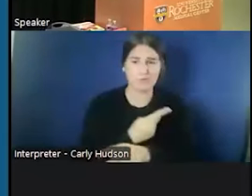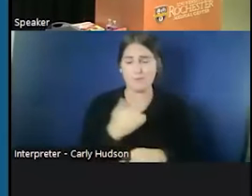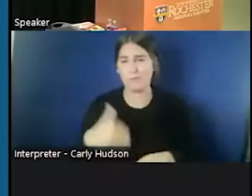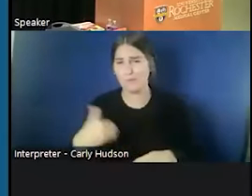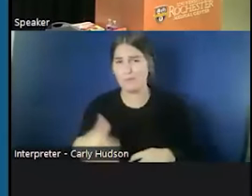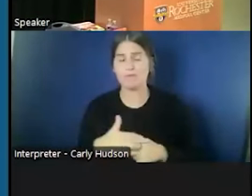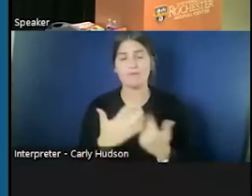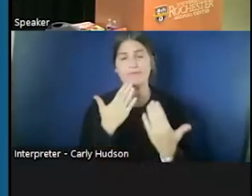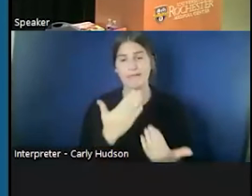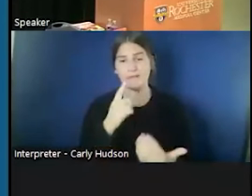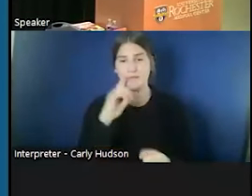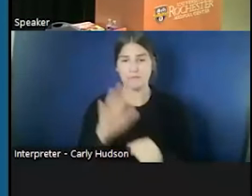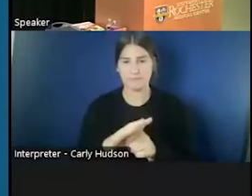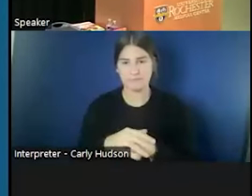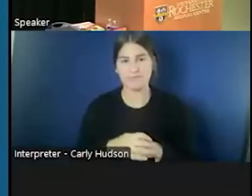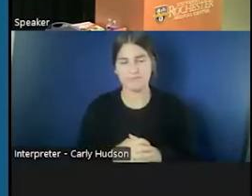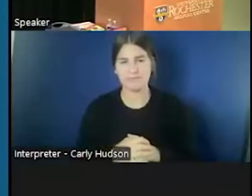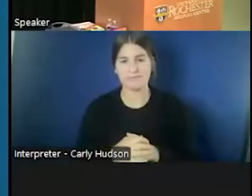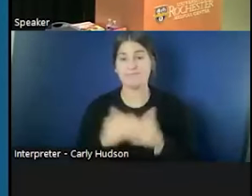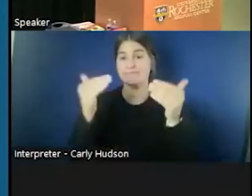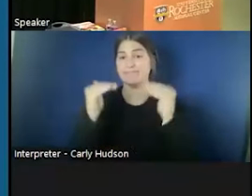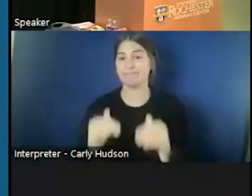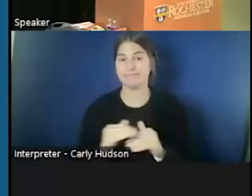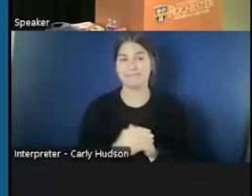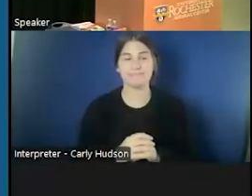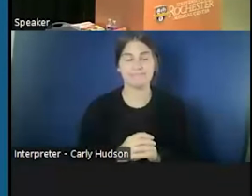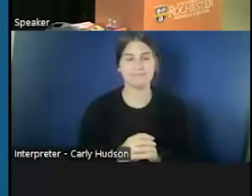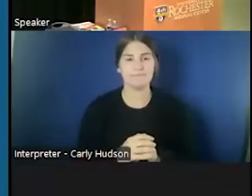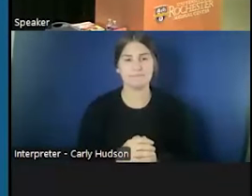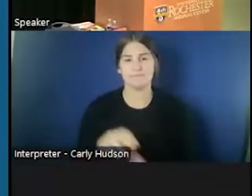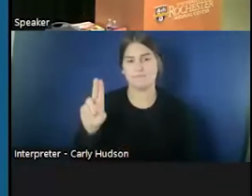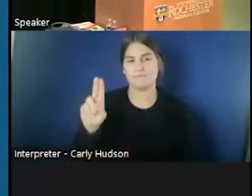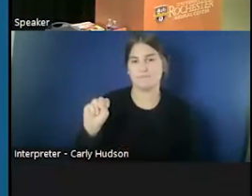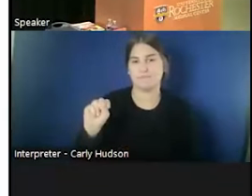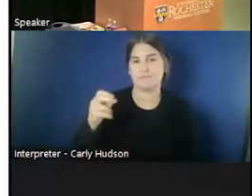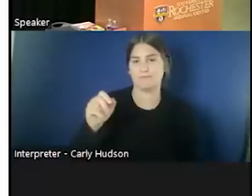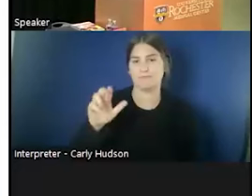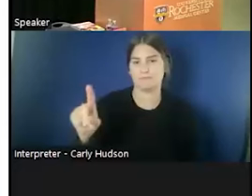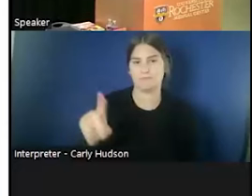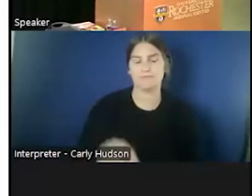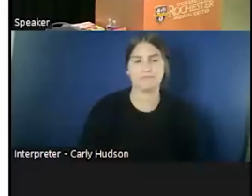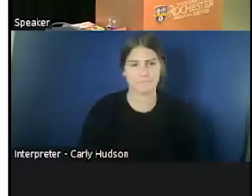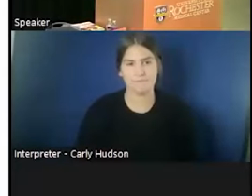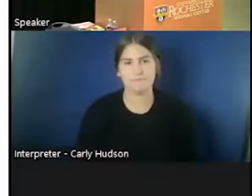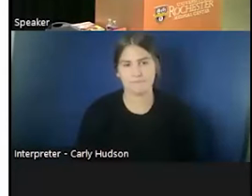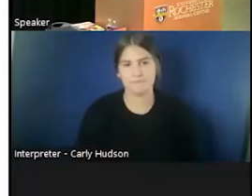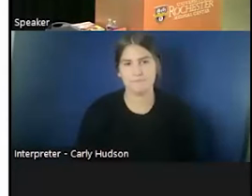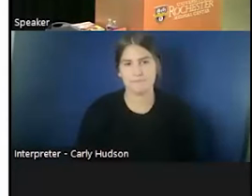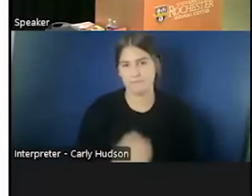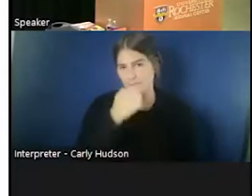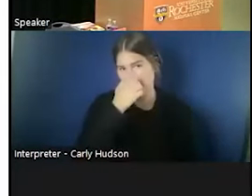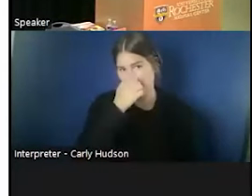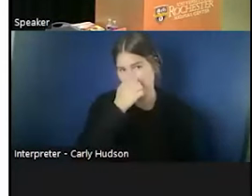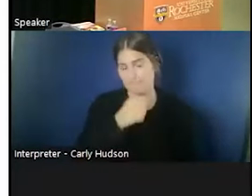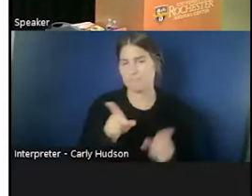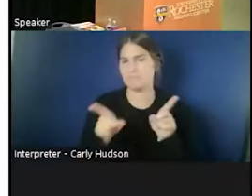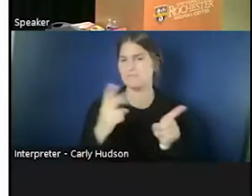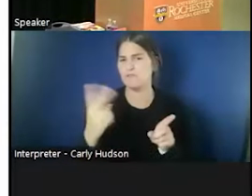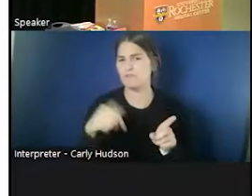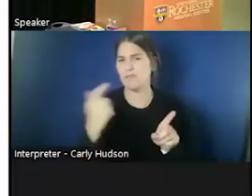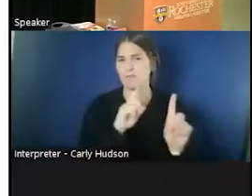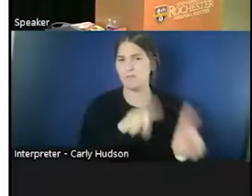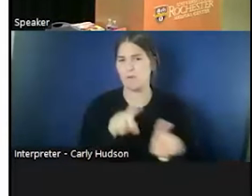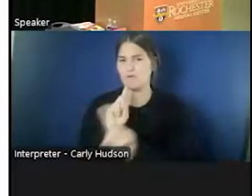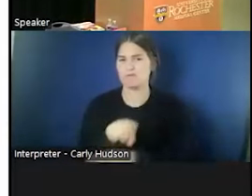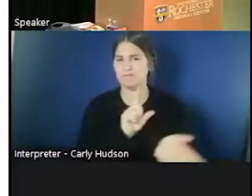we will move forward so unheard inor these are two other uh reports that we put out previously